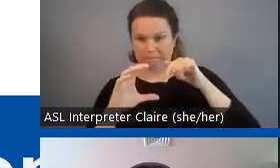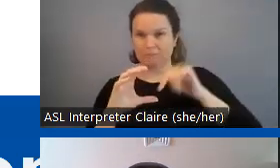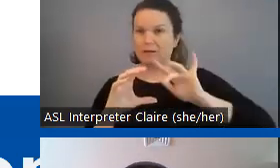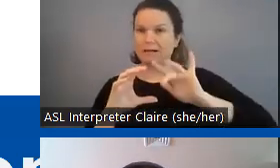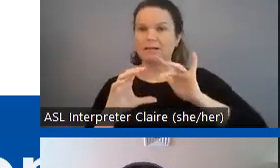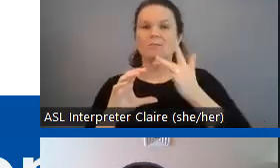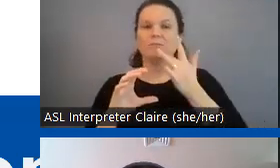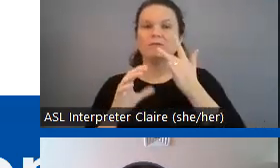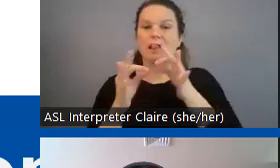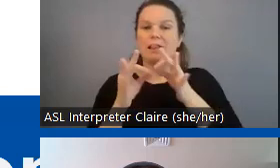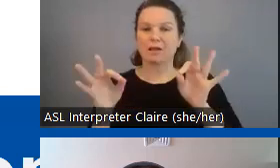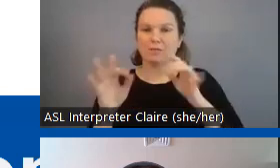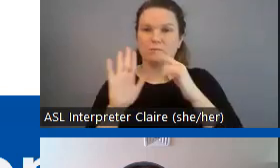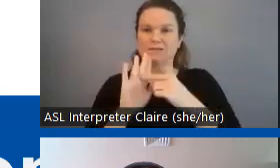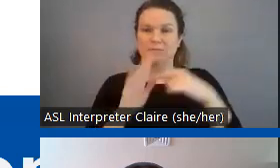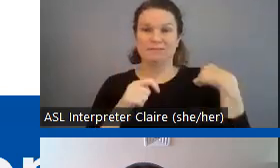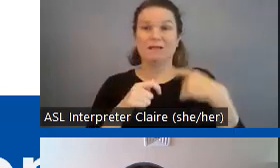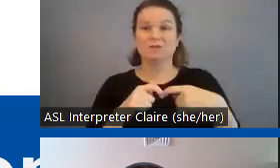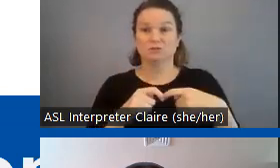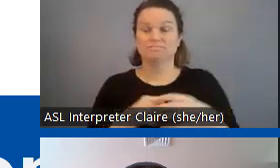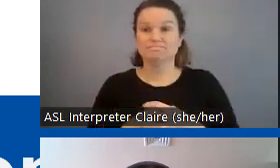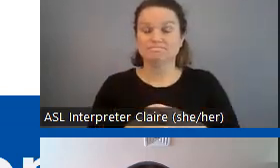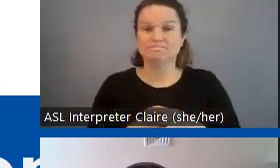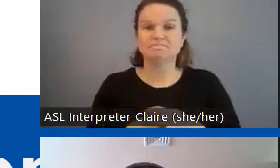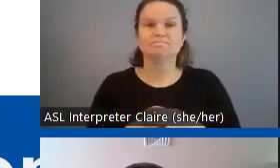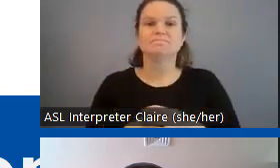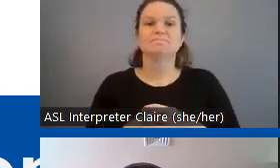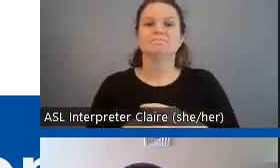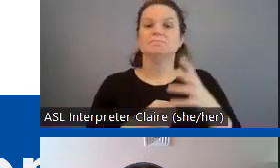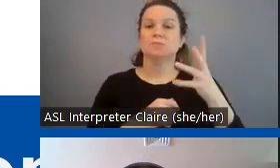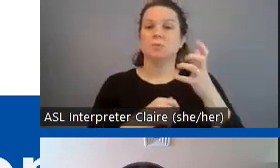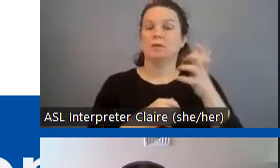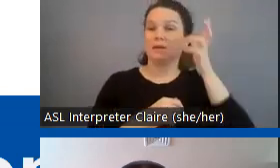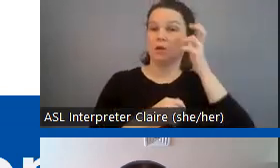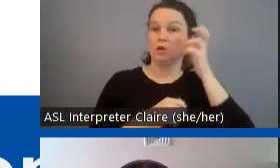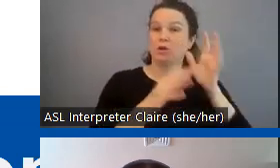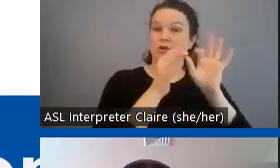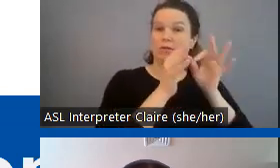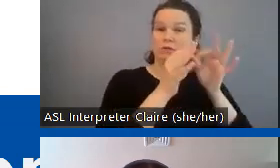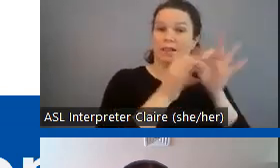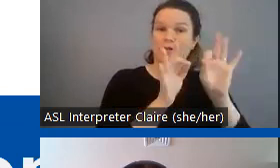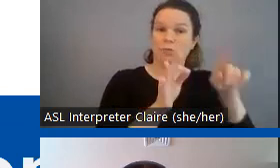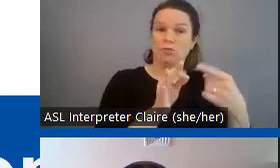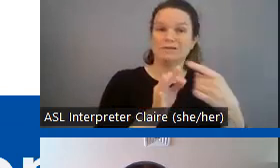to hear, for example, Spanish. To hear the interpreted language only,